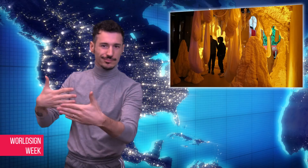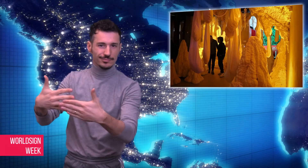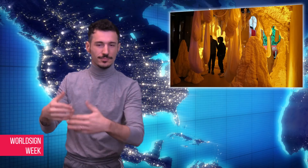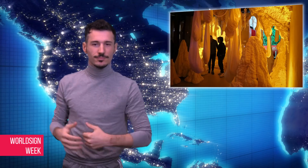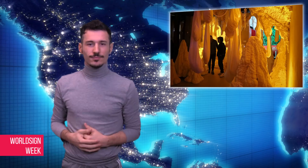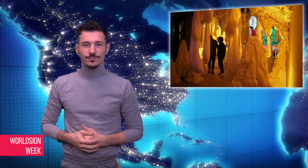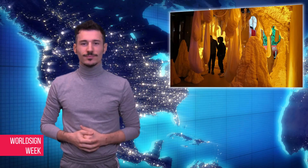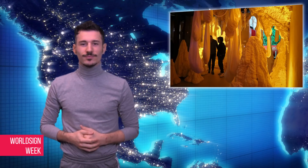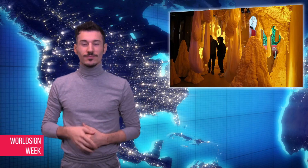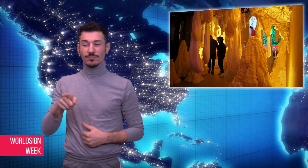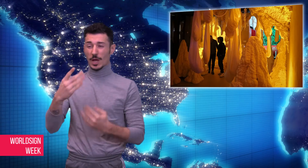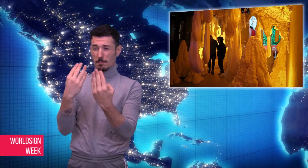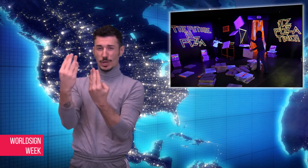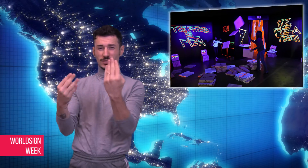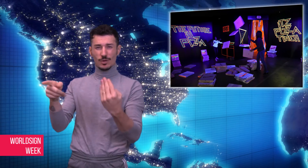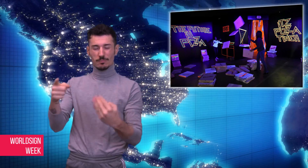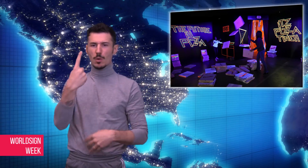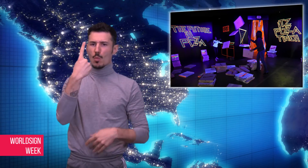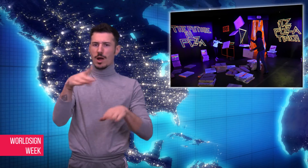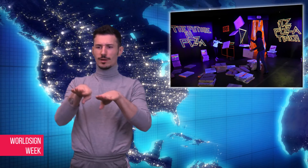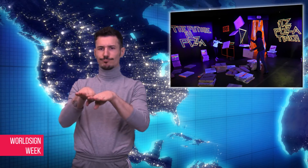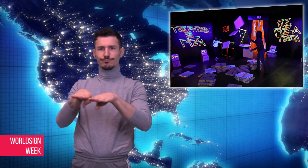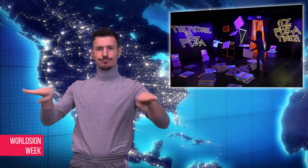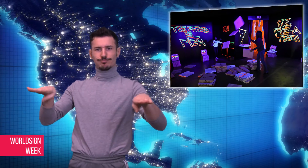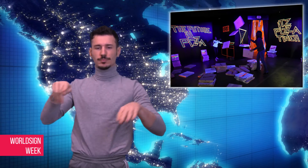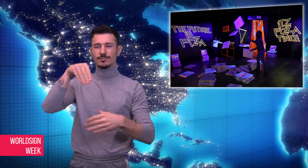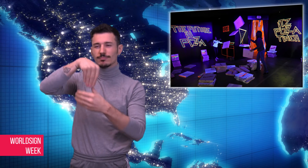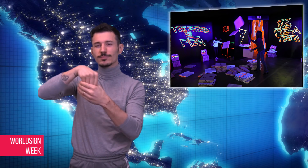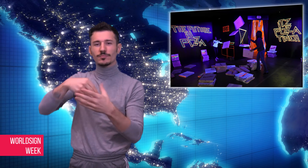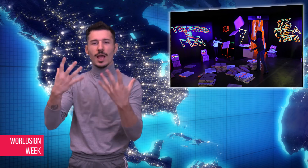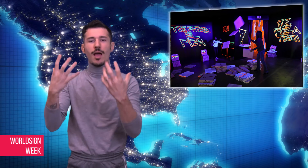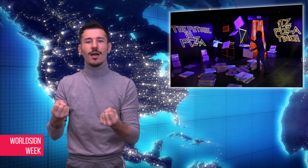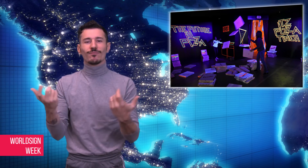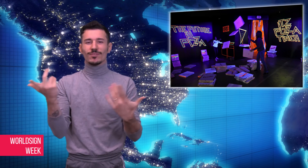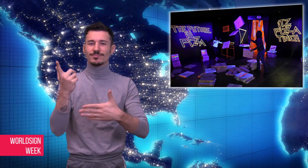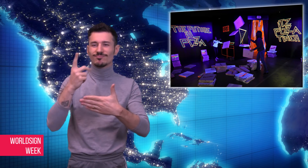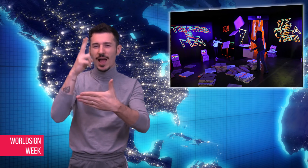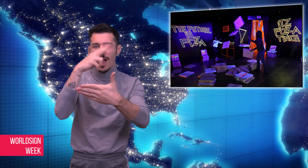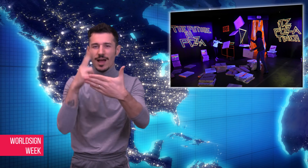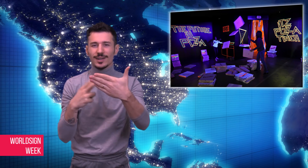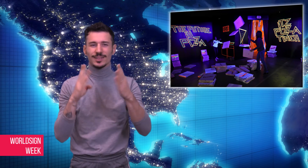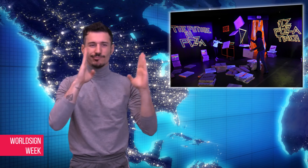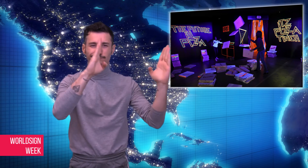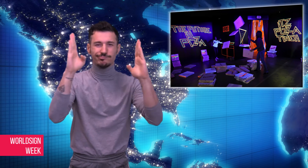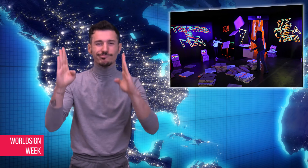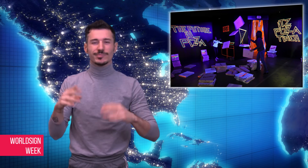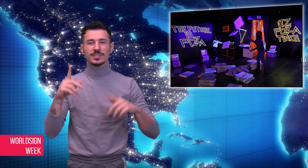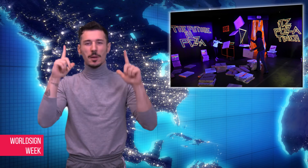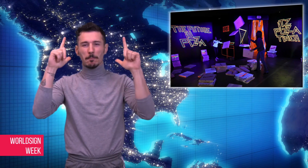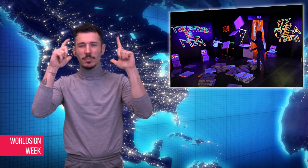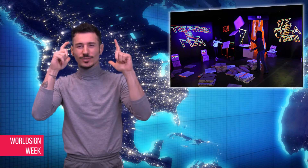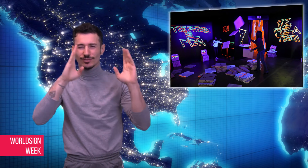This one-floor space houses a wide variety of art,